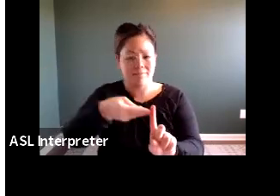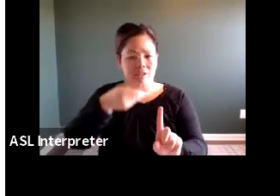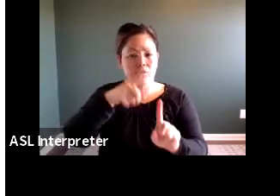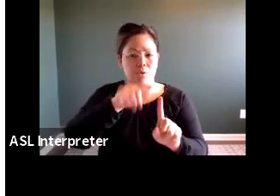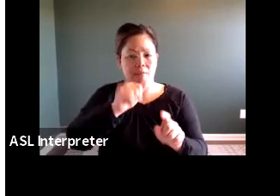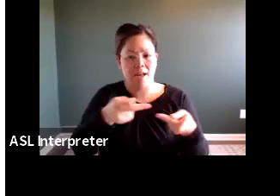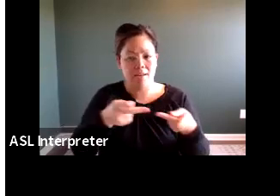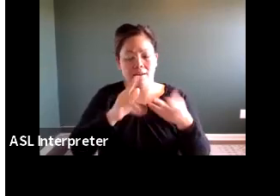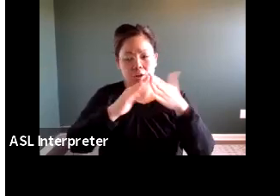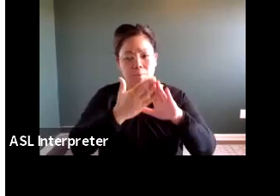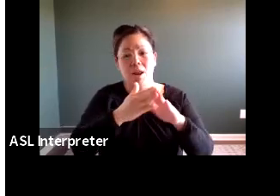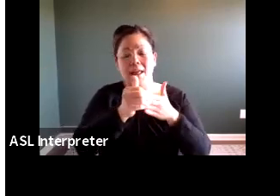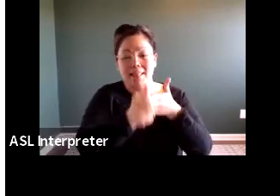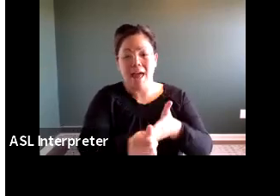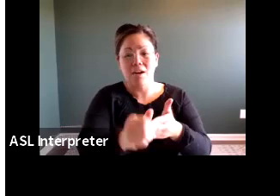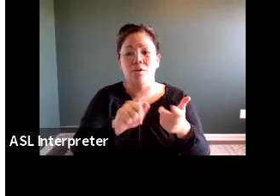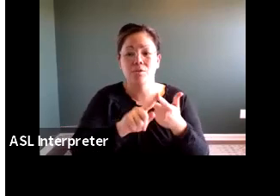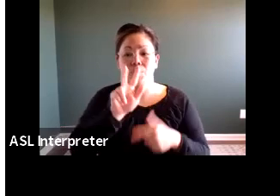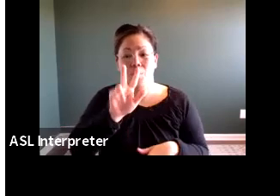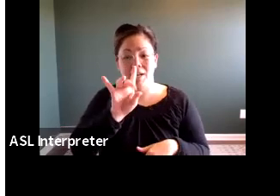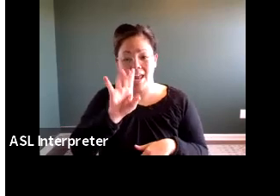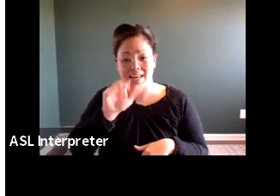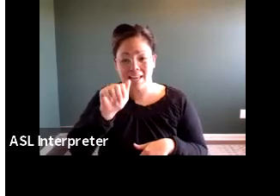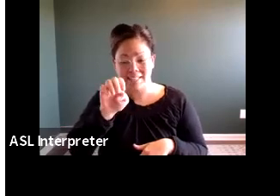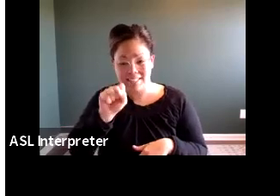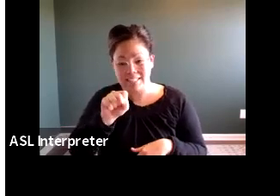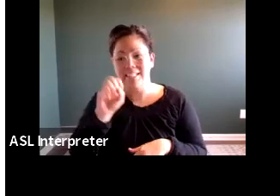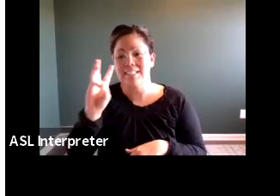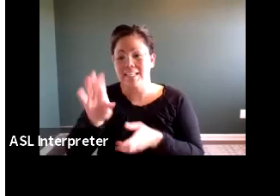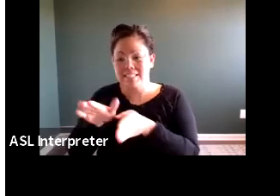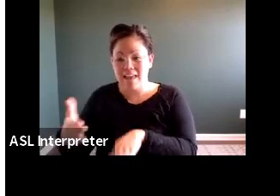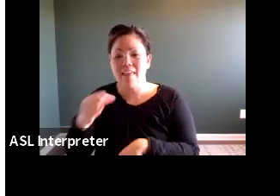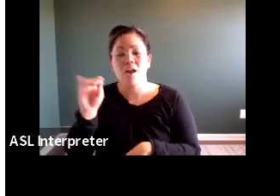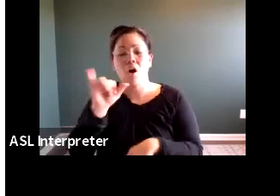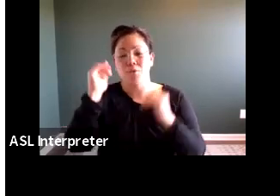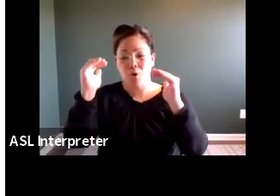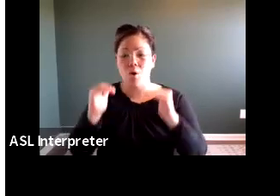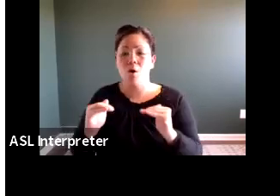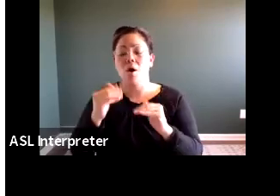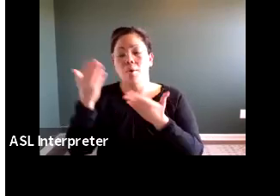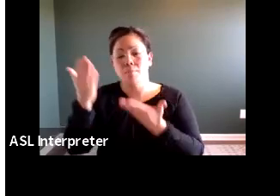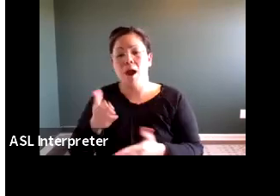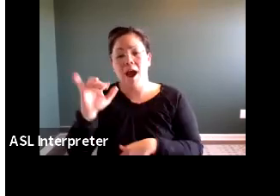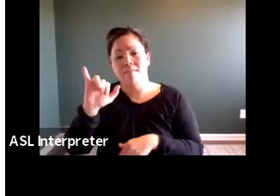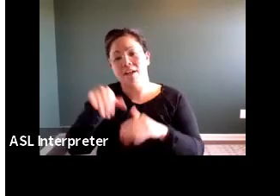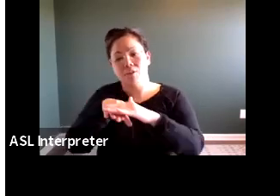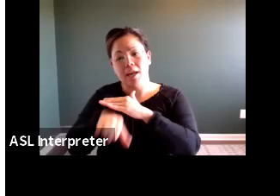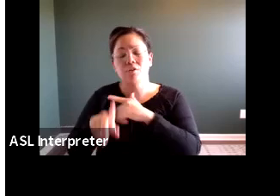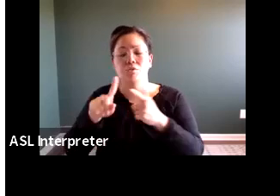which led to 38 cases and six deaths. And then also same thing brought the infection into a correctional facility